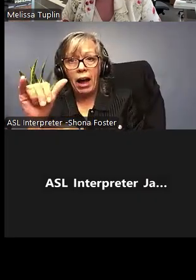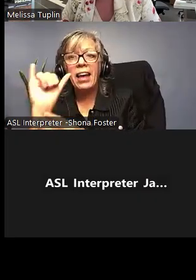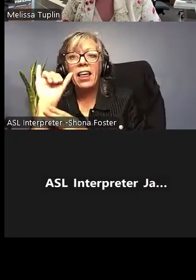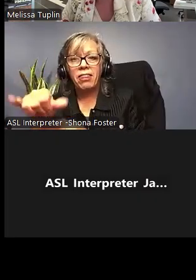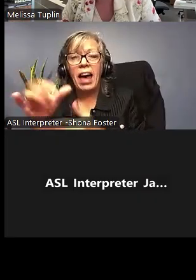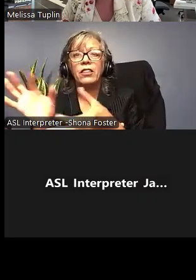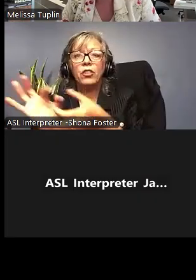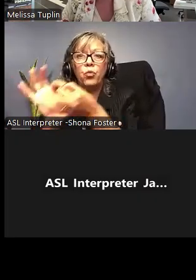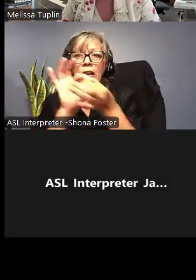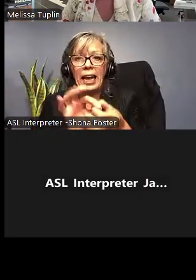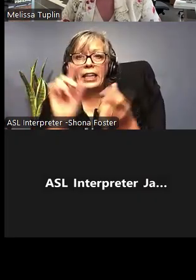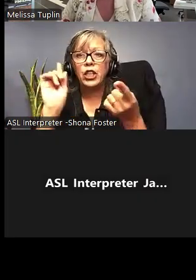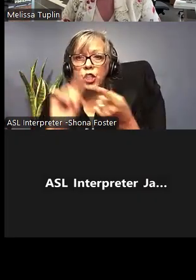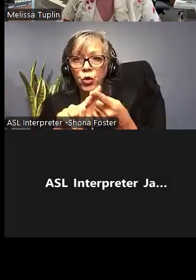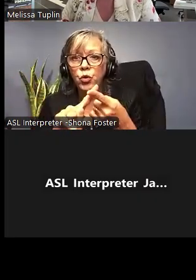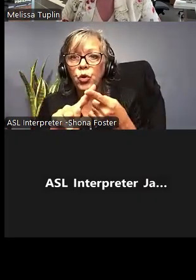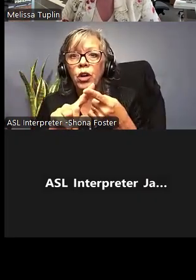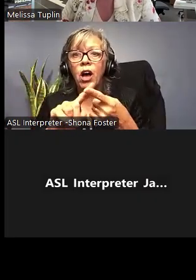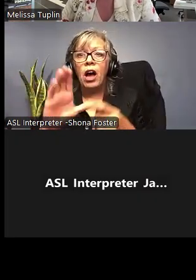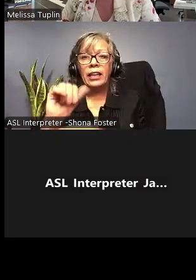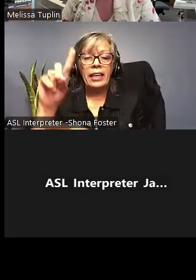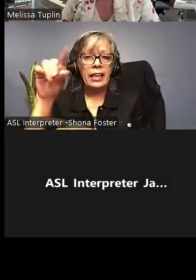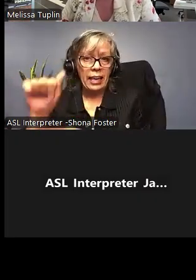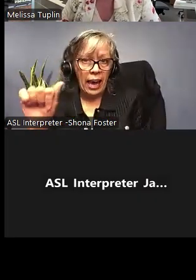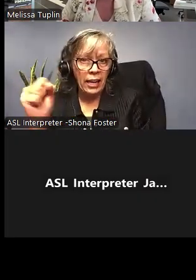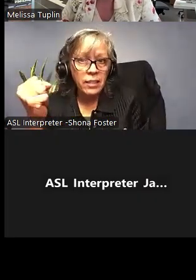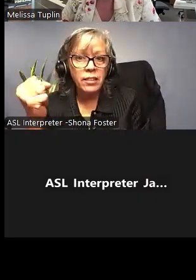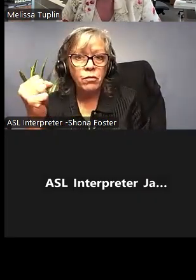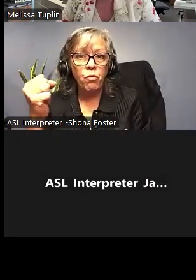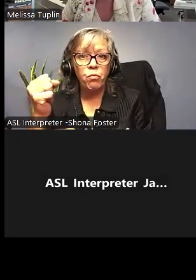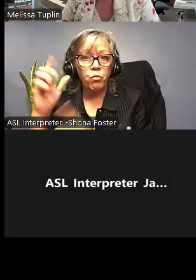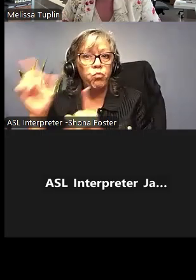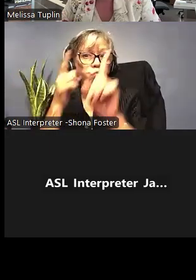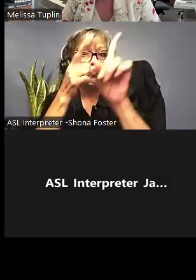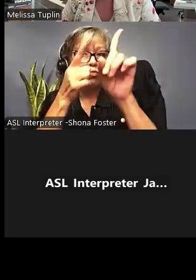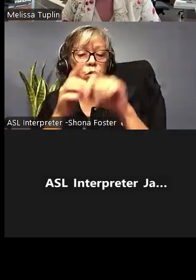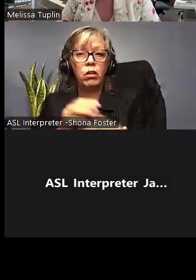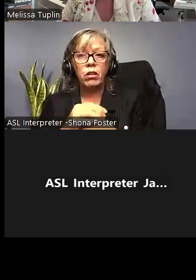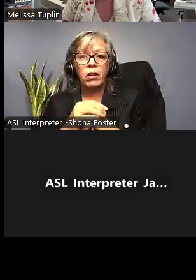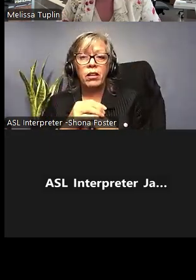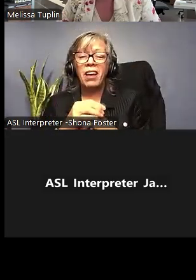Strategic Framework. So this acknowledges that there continue to be disparities and systemic